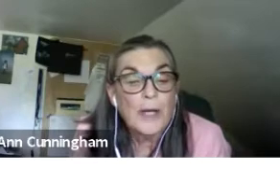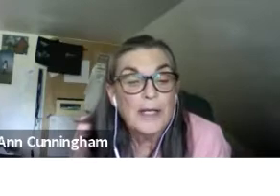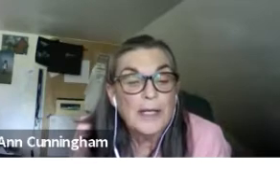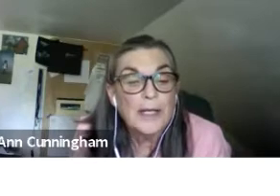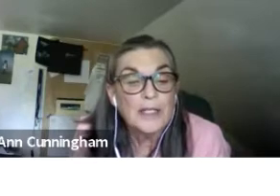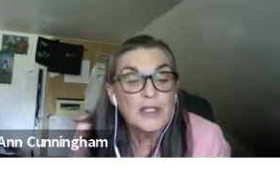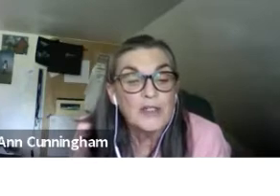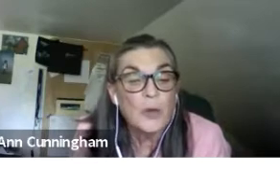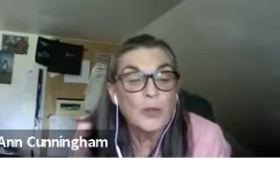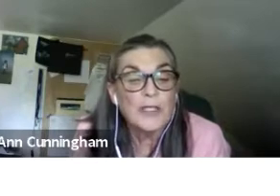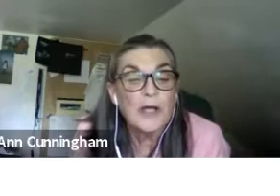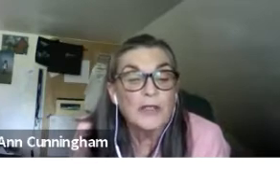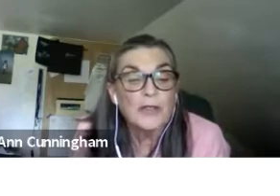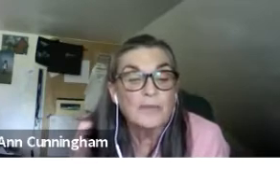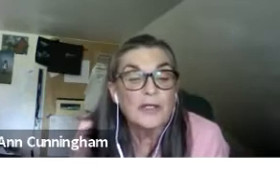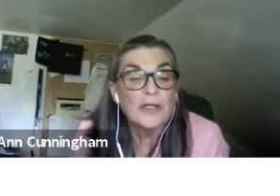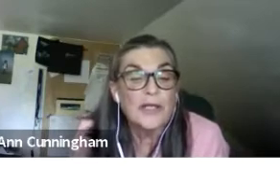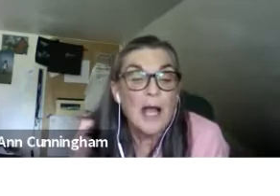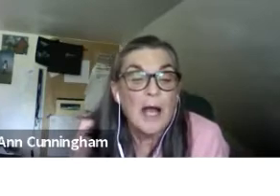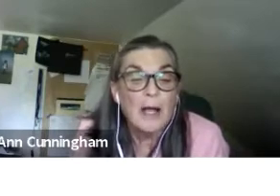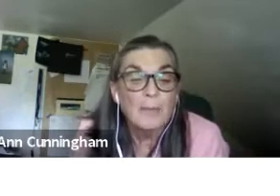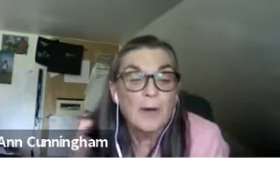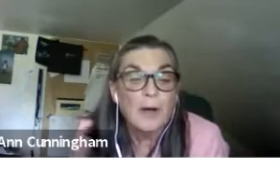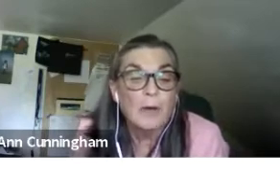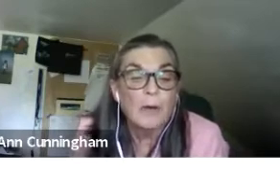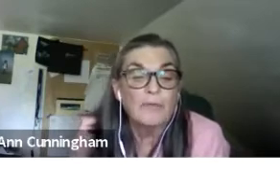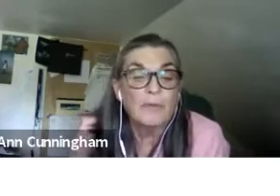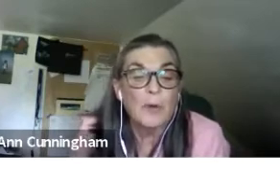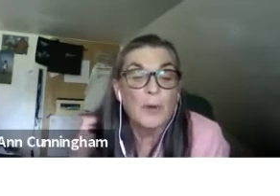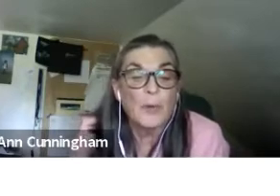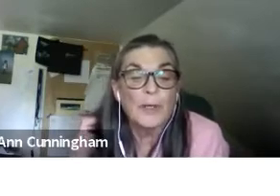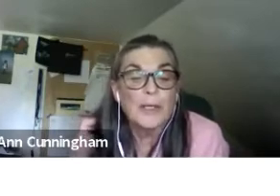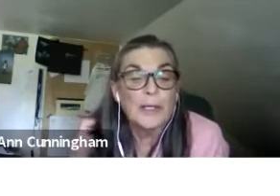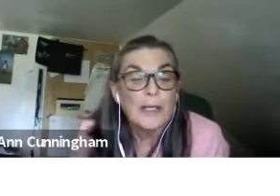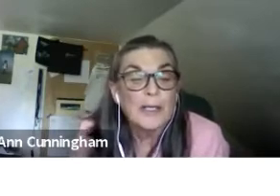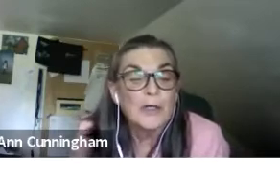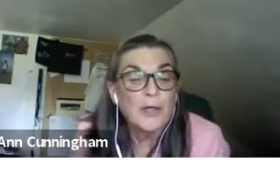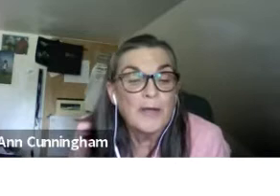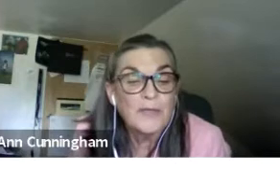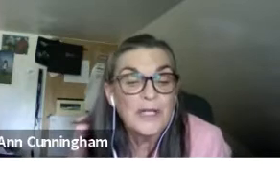hand is holding on to the highbrow of the boat. In her left hand she'